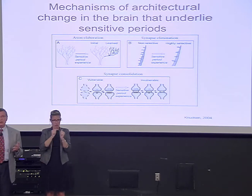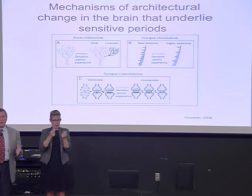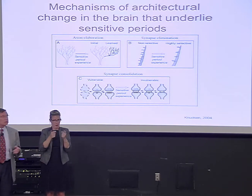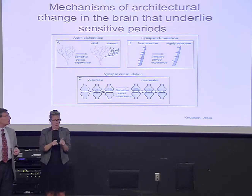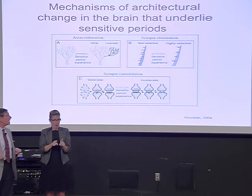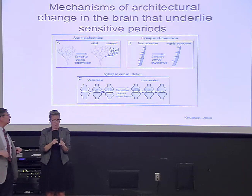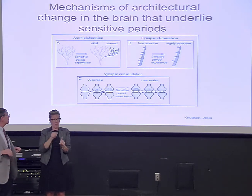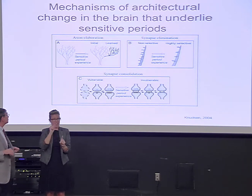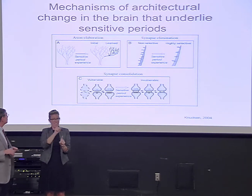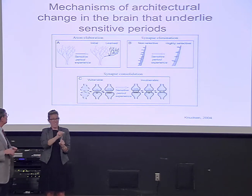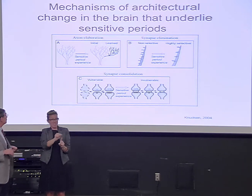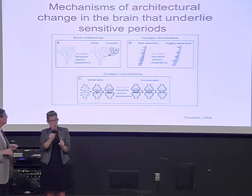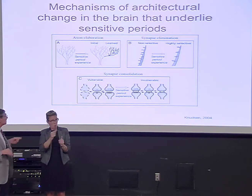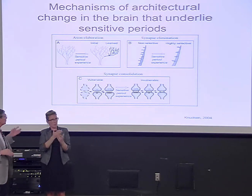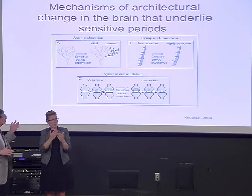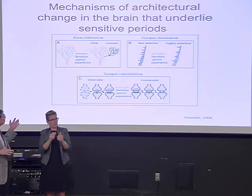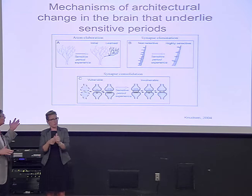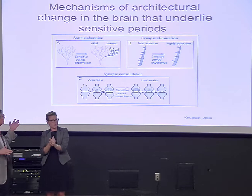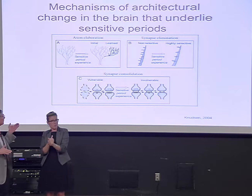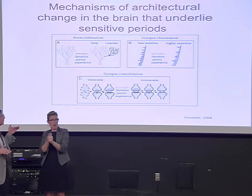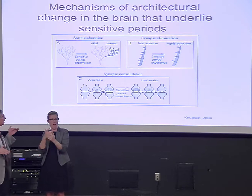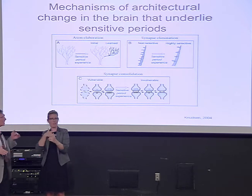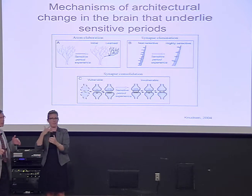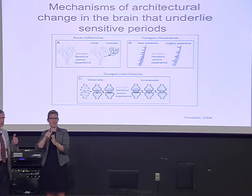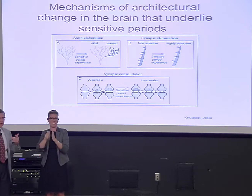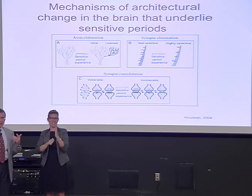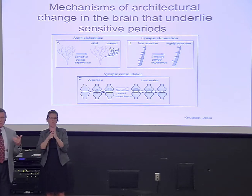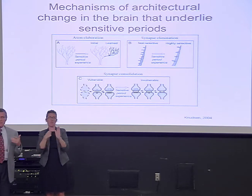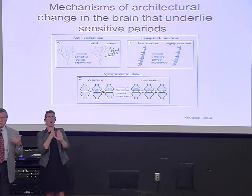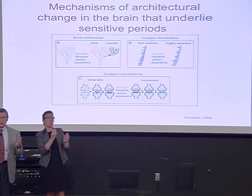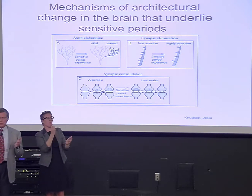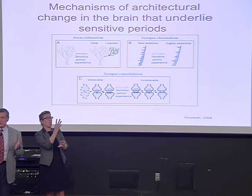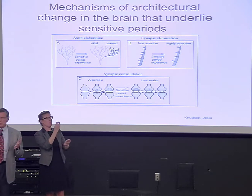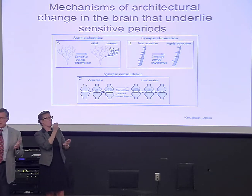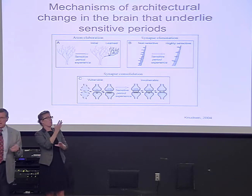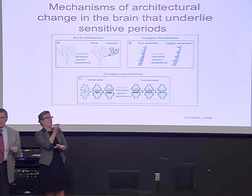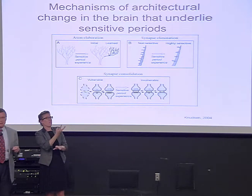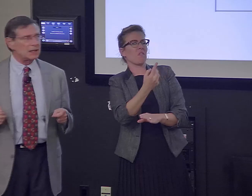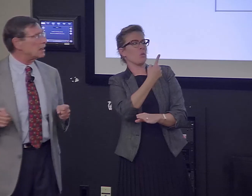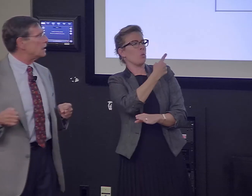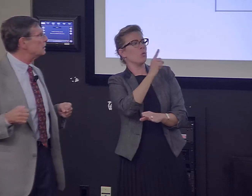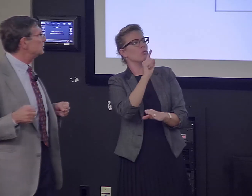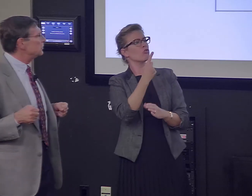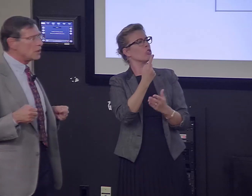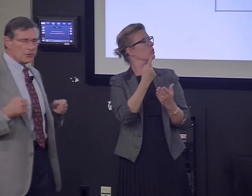which underlie sensitive periods and I just put them up there just so you know